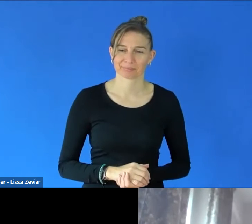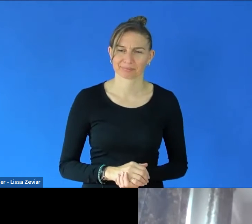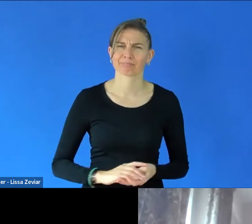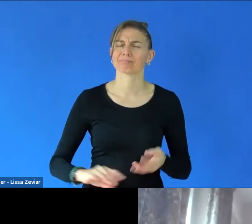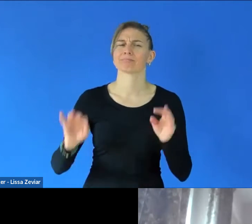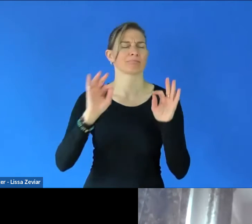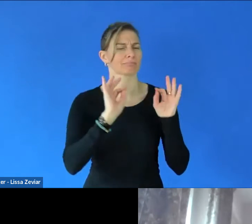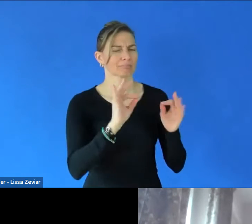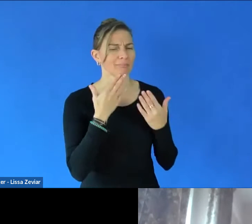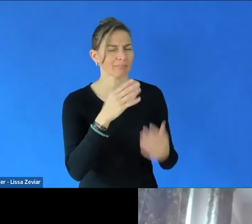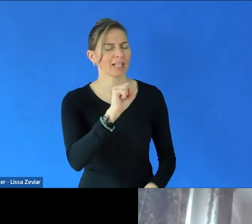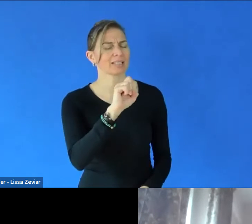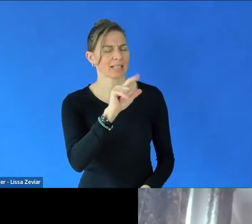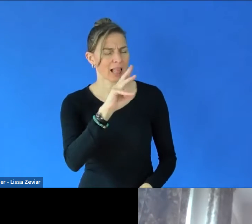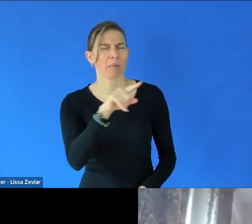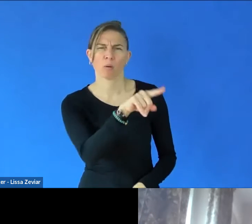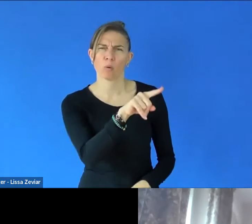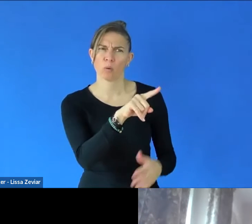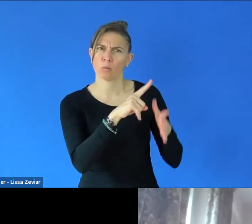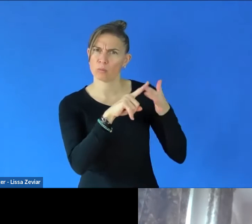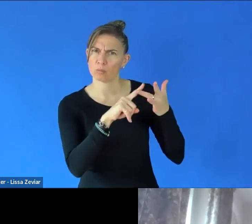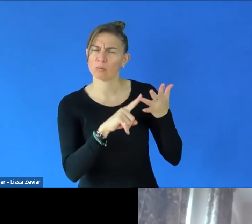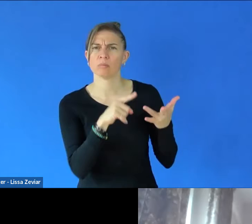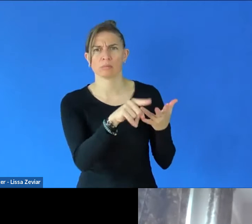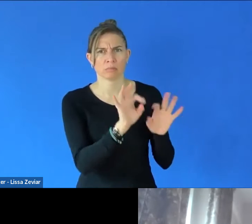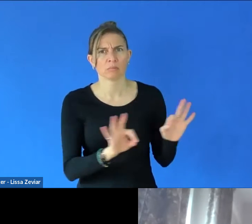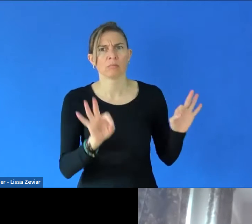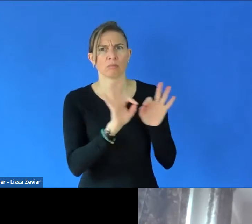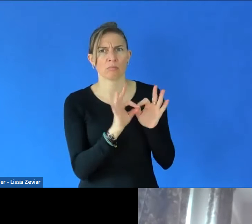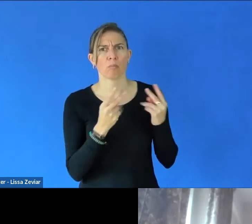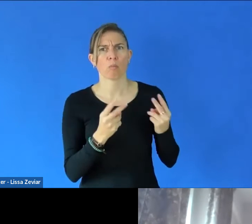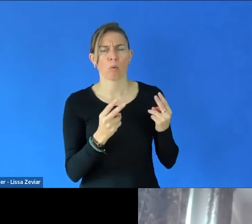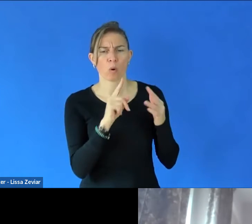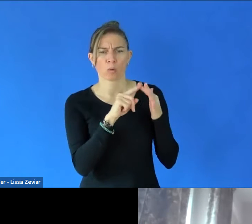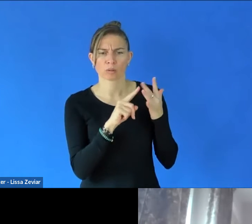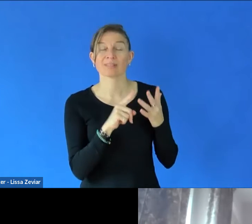You raised key points. You spoke about the importance of getting employers on board